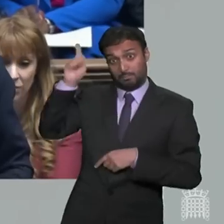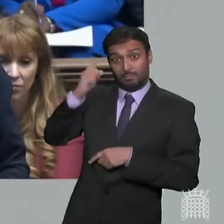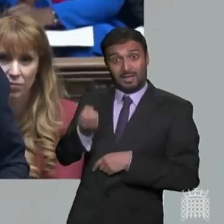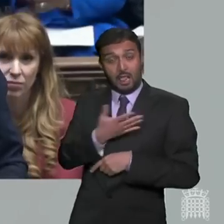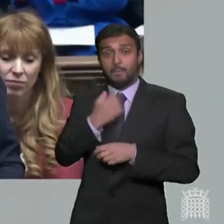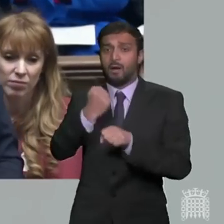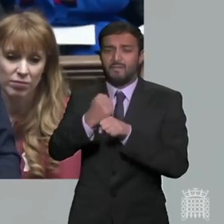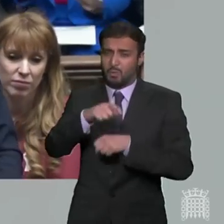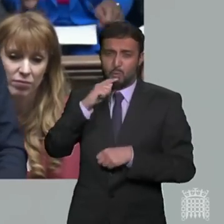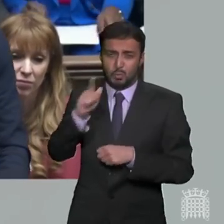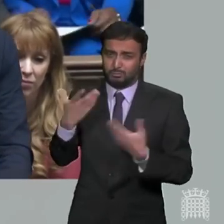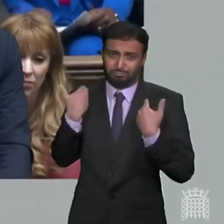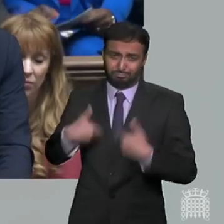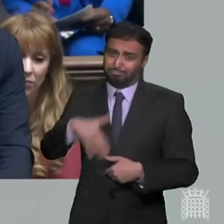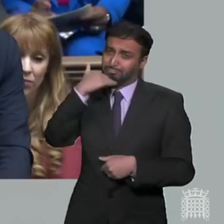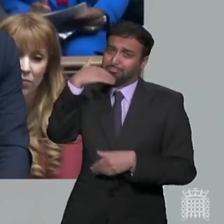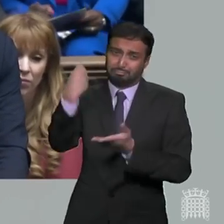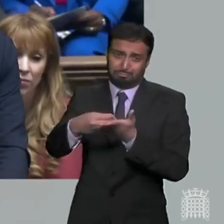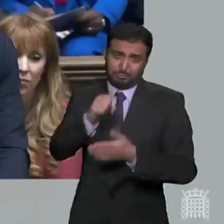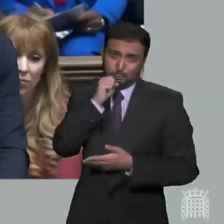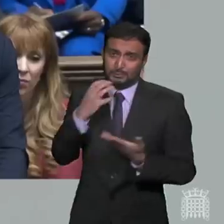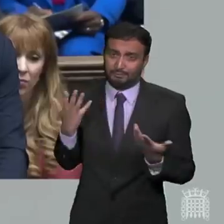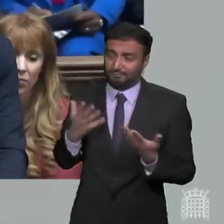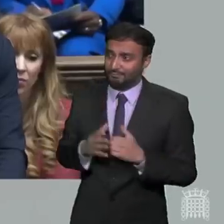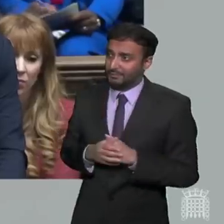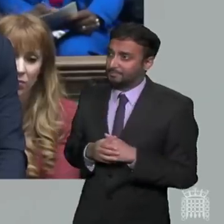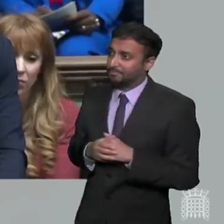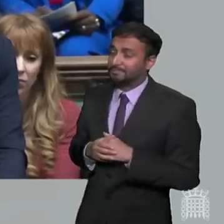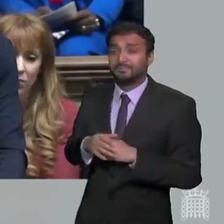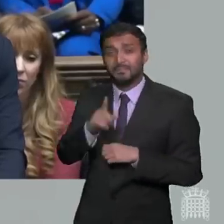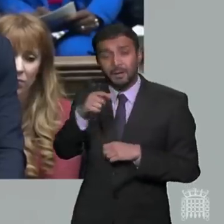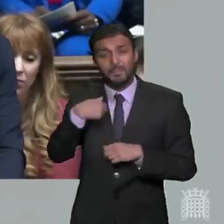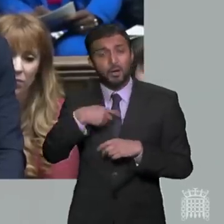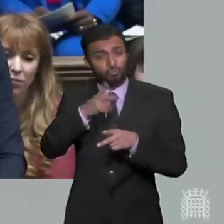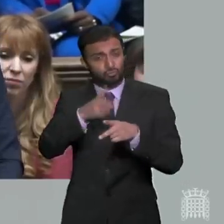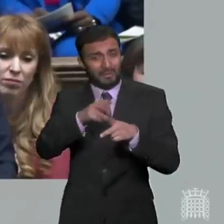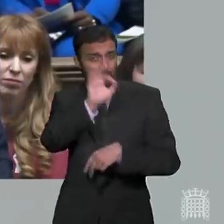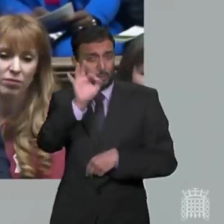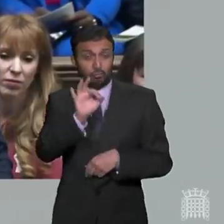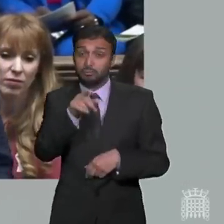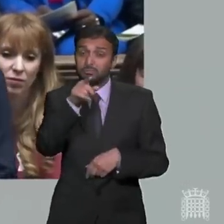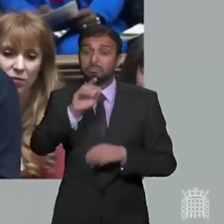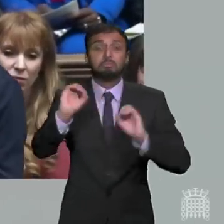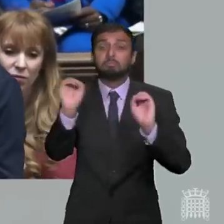to spend. It was not a trick question. The answer is that the Prime Minister has not asked non-doms to pay a penny more.